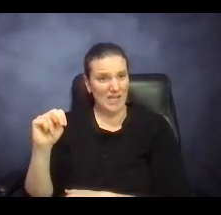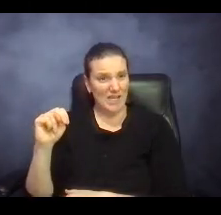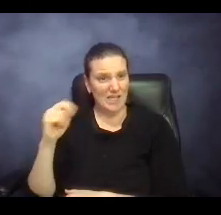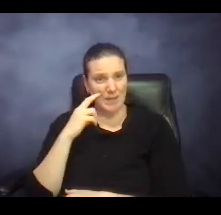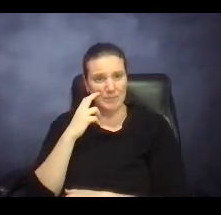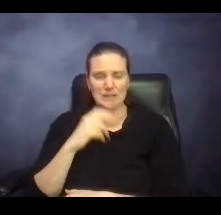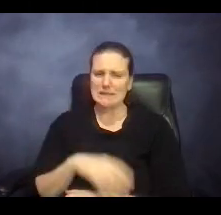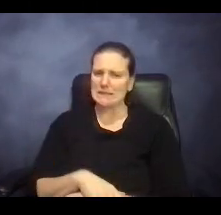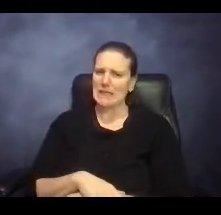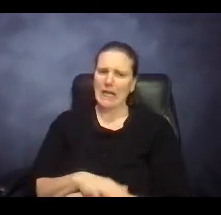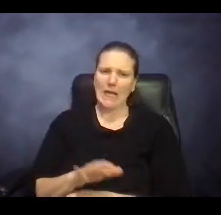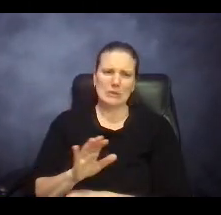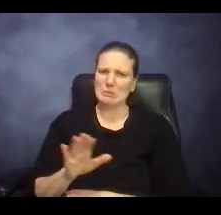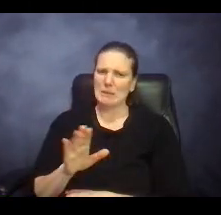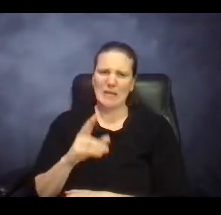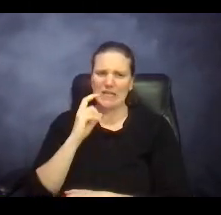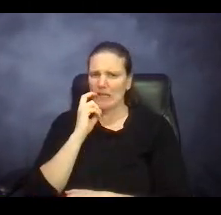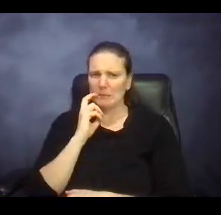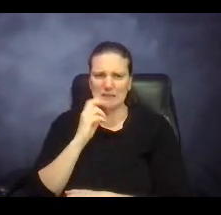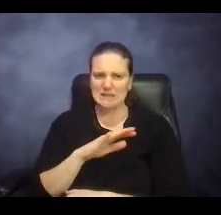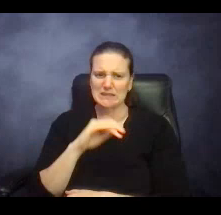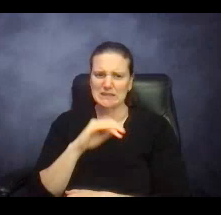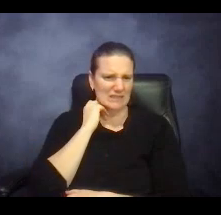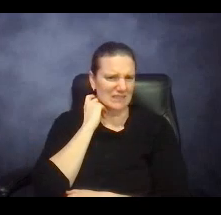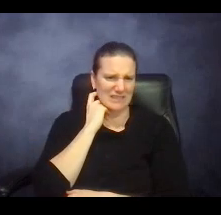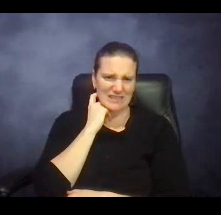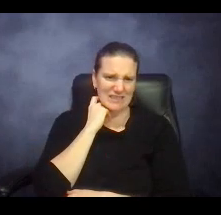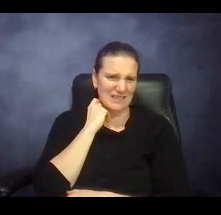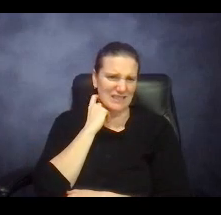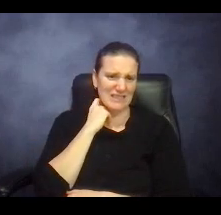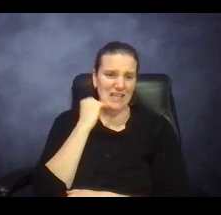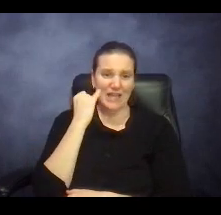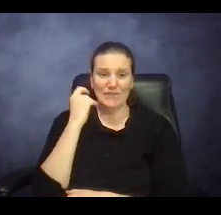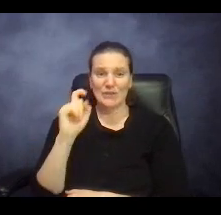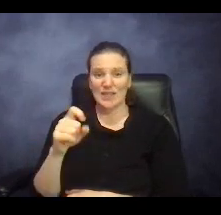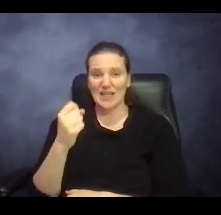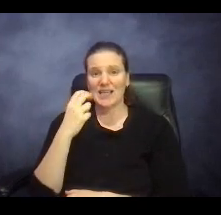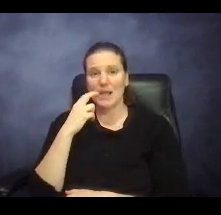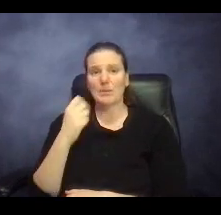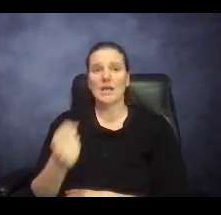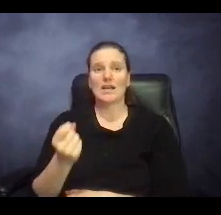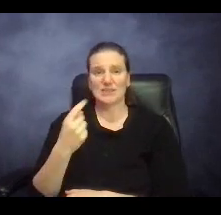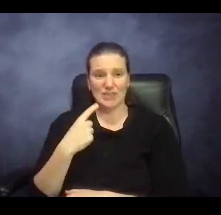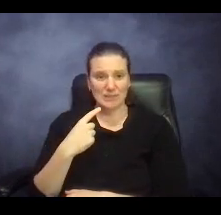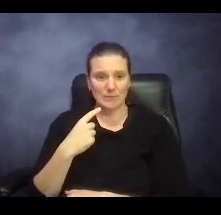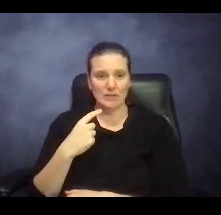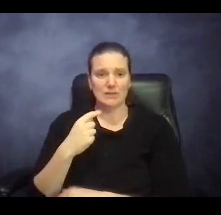I don't recommend gummies of any kind, I just, just, if if you need a gummy to get something in consistently use it,